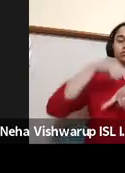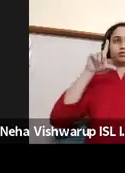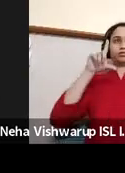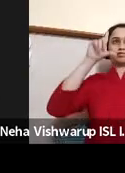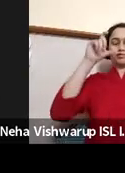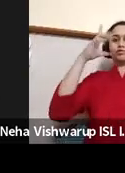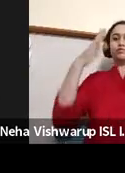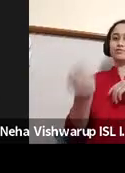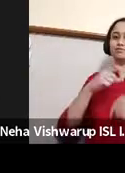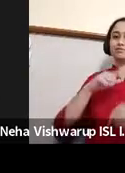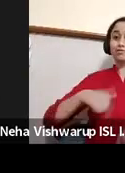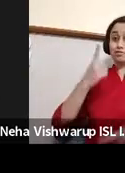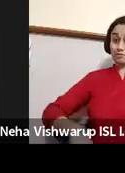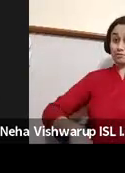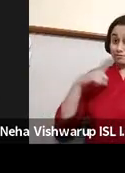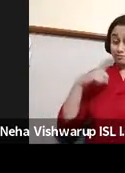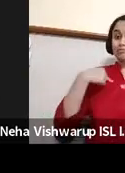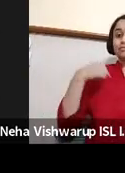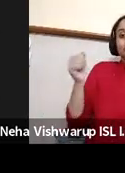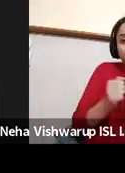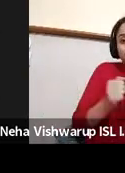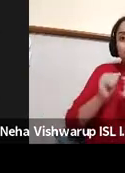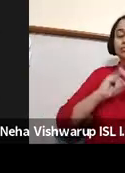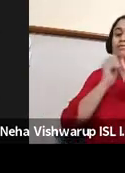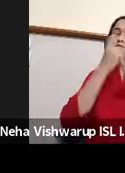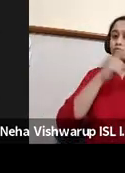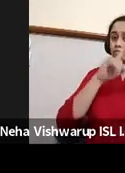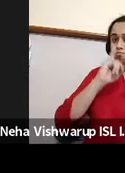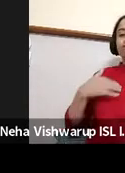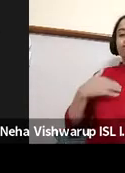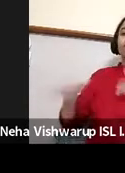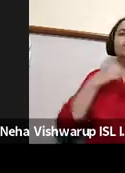as we along with suresh have spent the past few months going through many thousands of images that